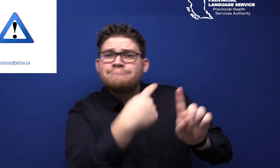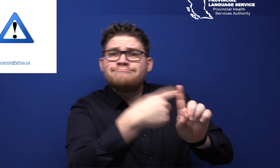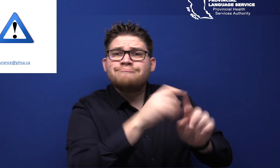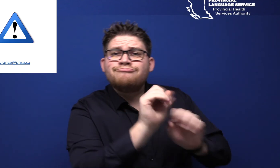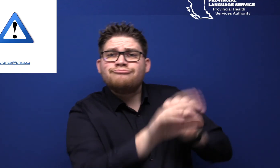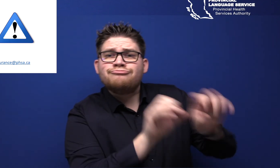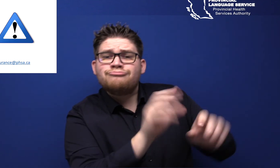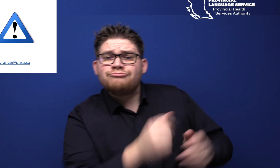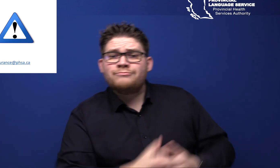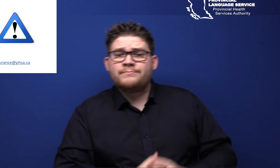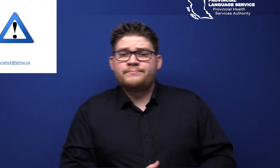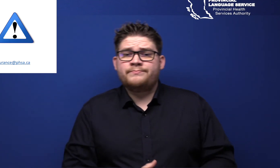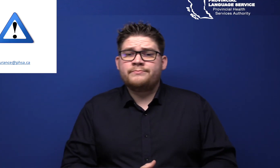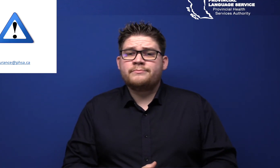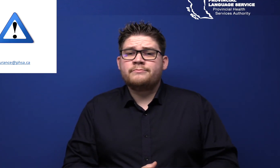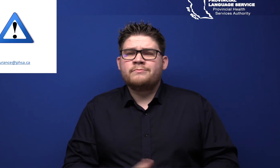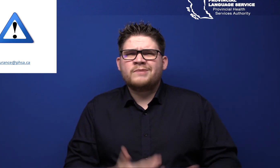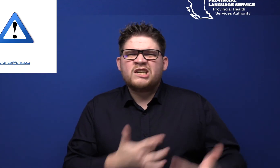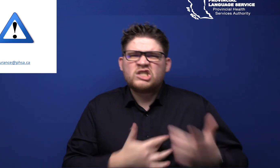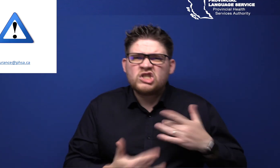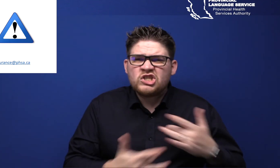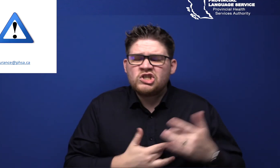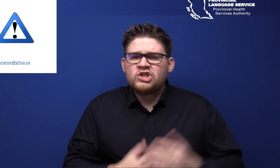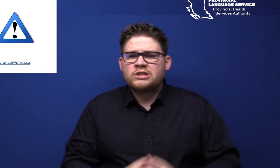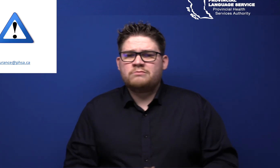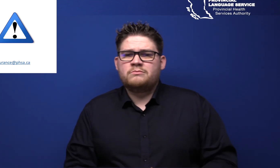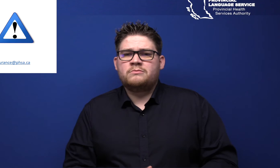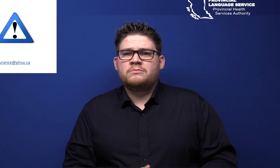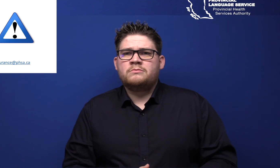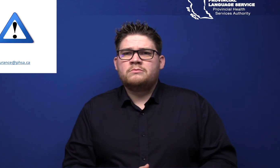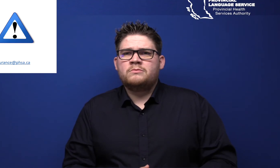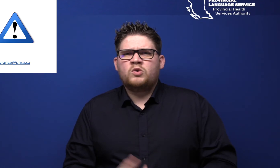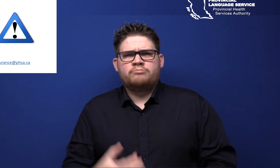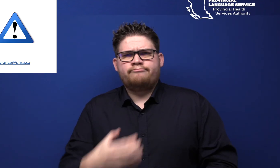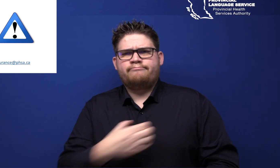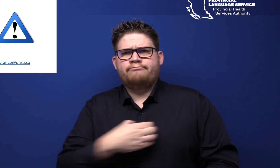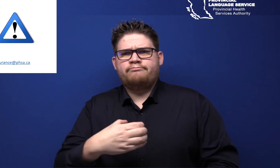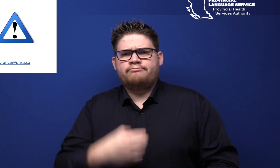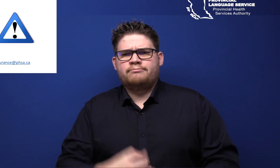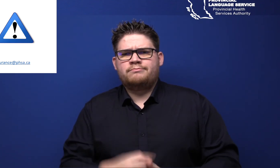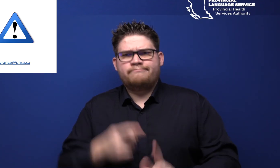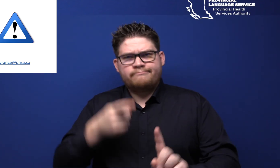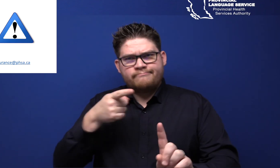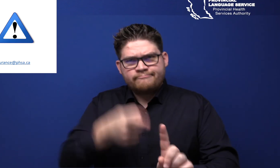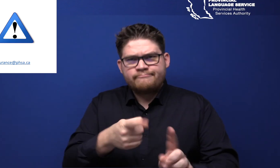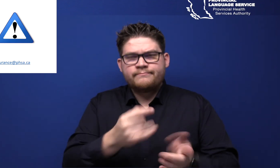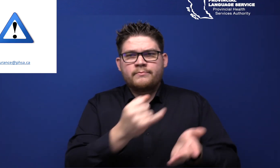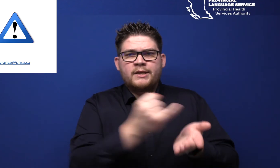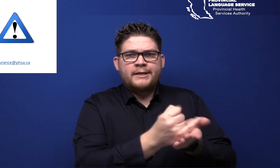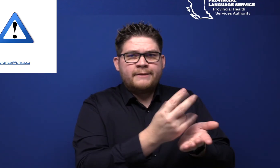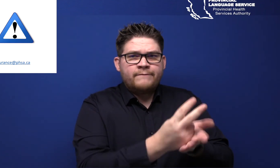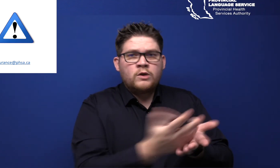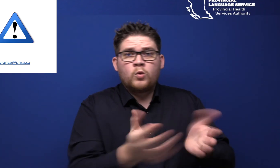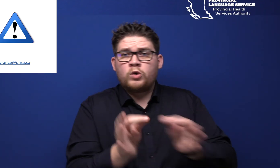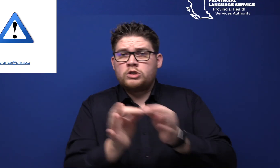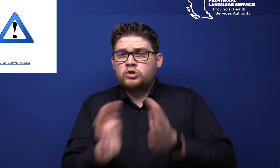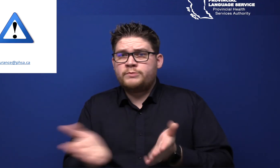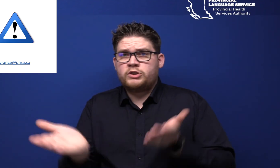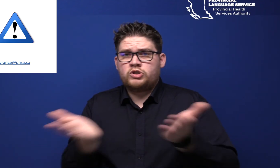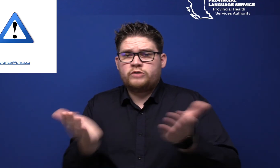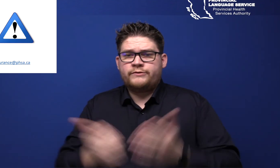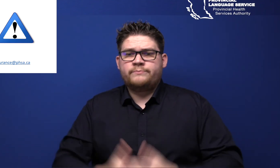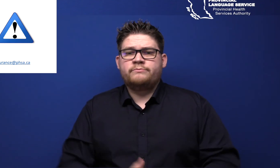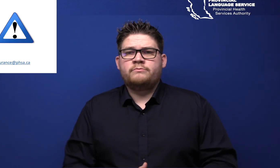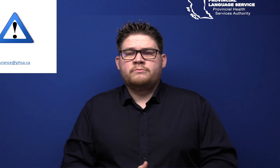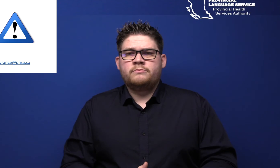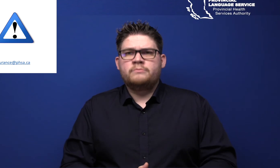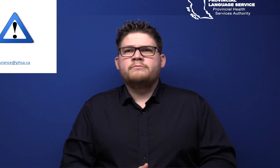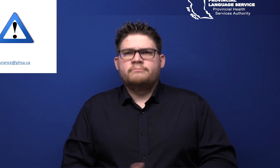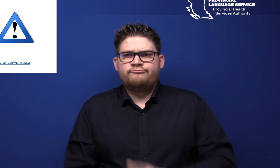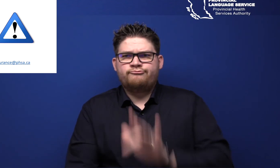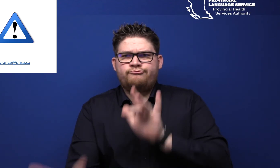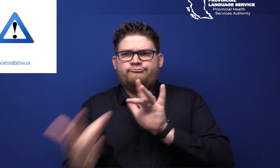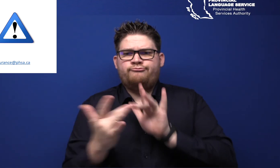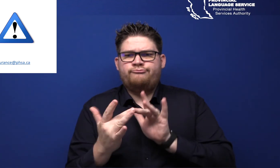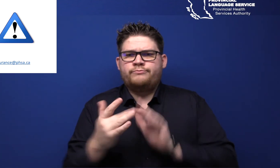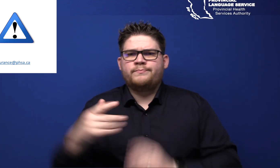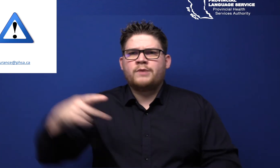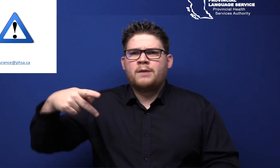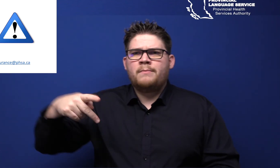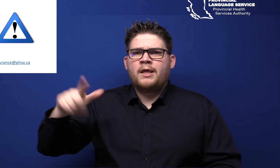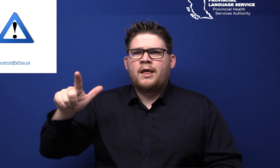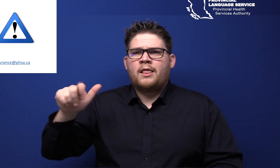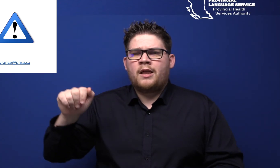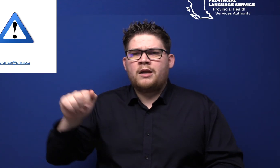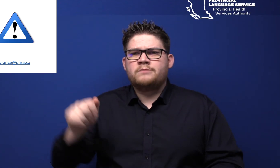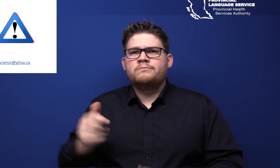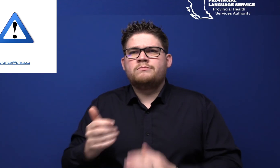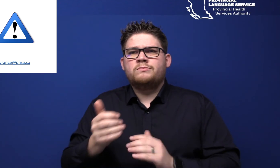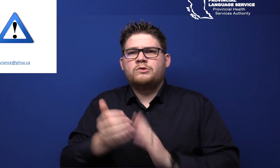COMPLIMENTS FEEDBACK, ETC AROUND THOSE SERVICES OR CONCERNS OR COMPLAINTS, SPECIFIC TO INTERPRETING OR INTERVENING SERVICES YOU